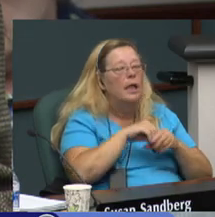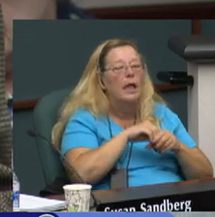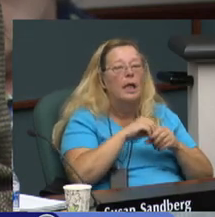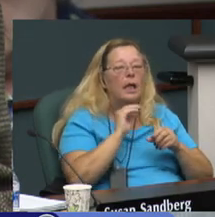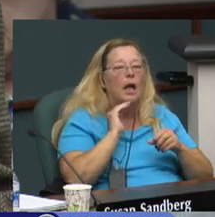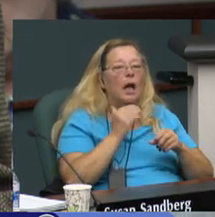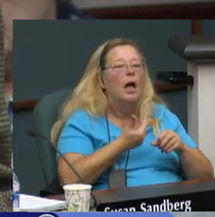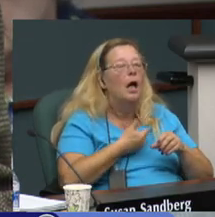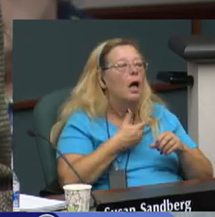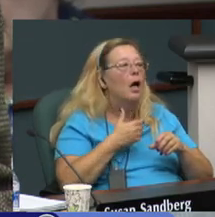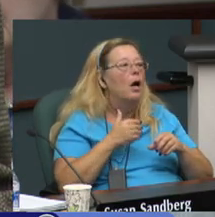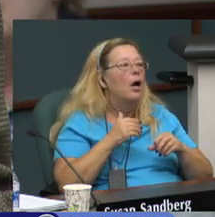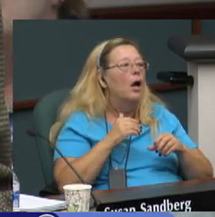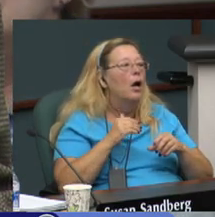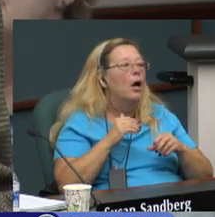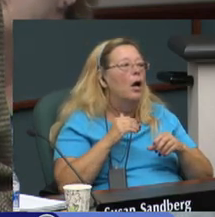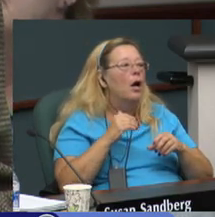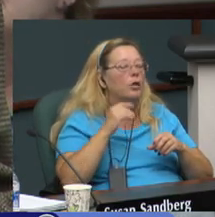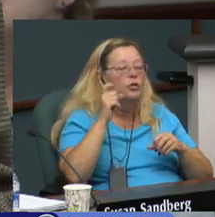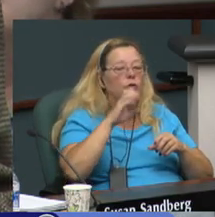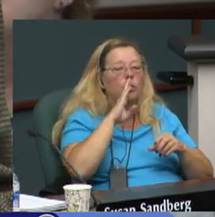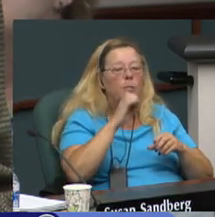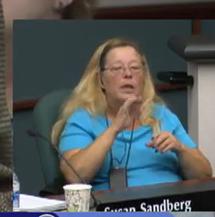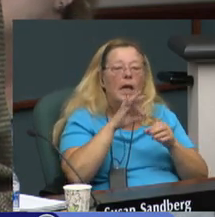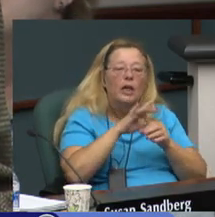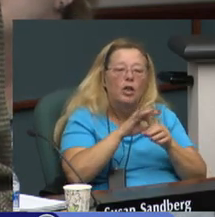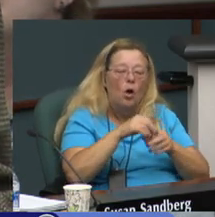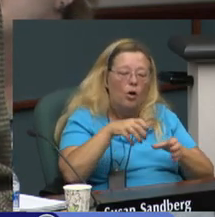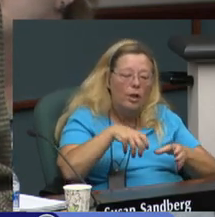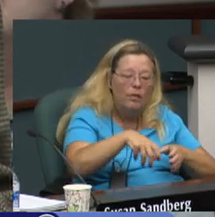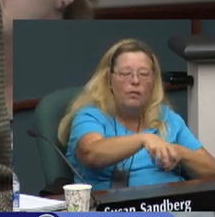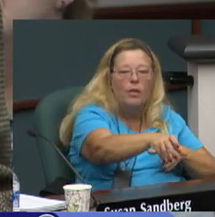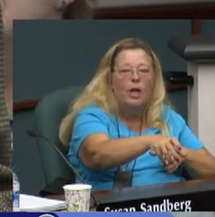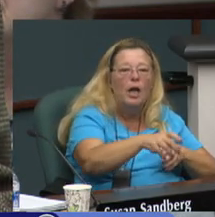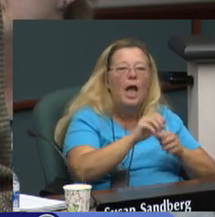that as being a shared garden I don't know how this could all apply in code